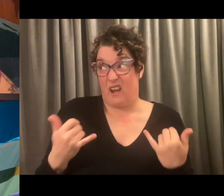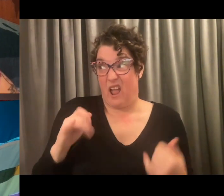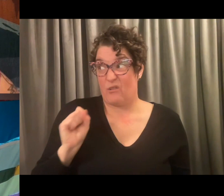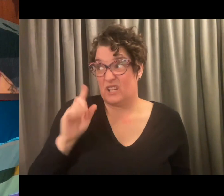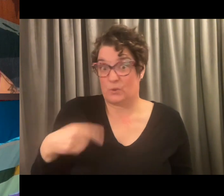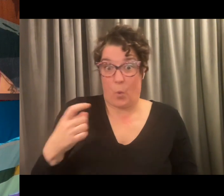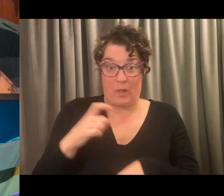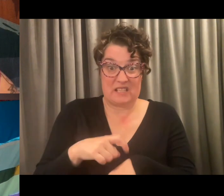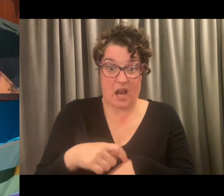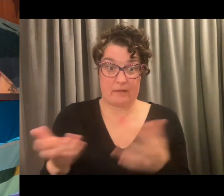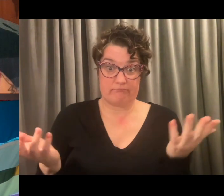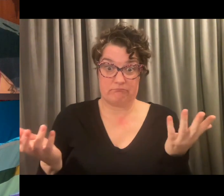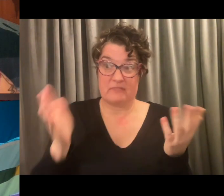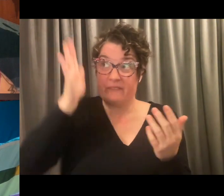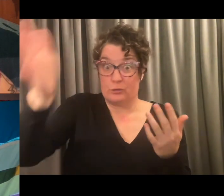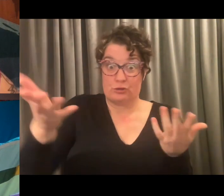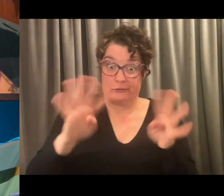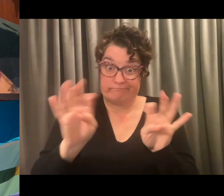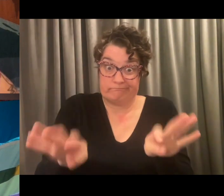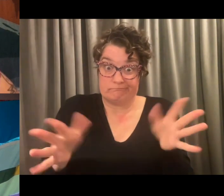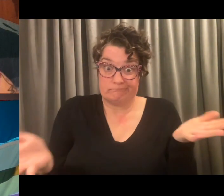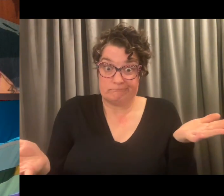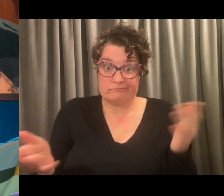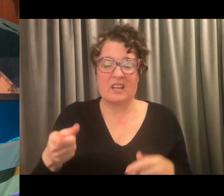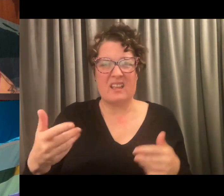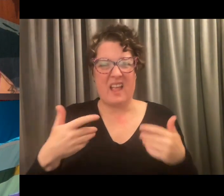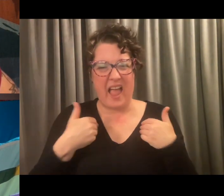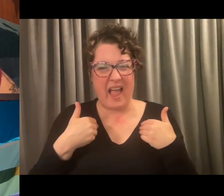telling and it's really amazing, like I think I sent you that little video that's